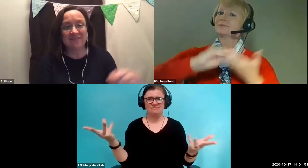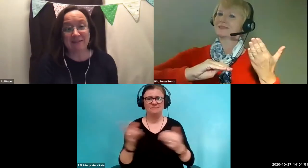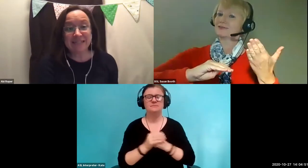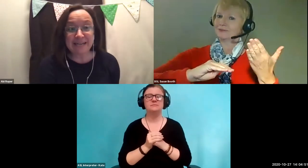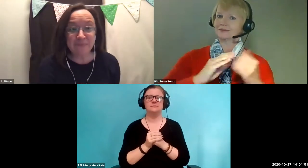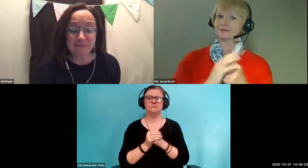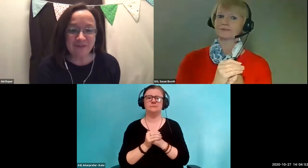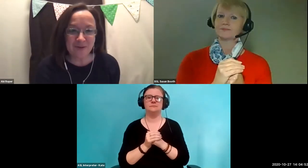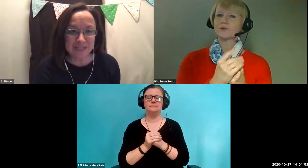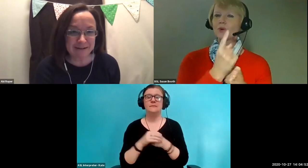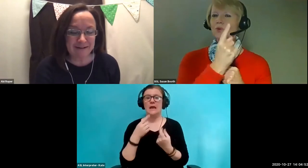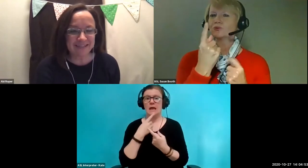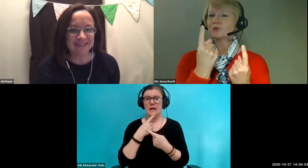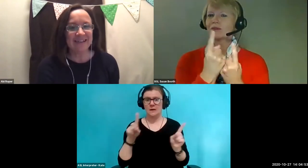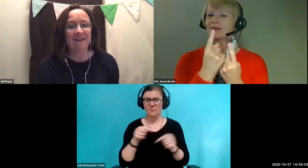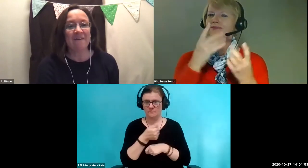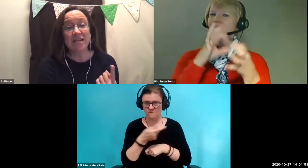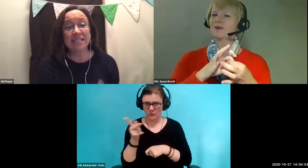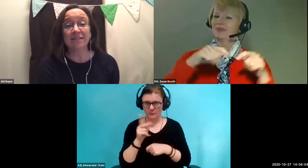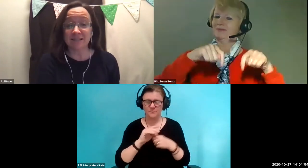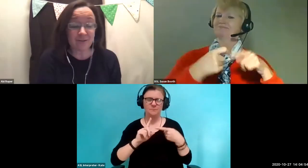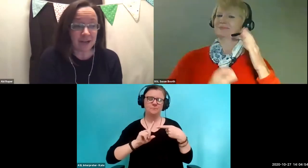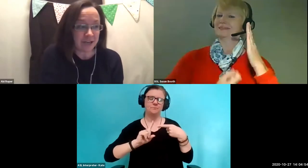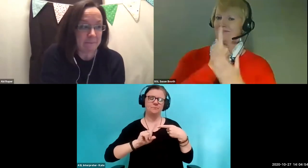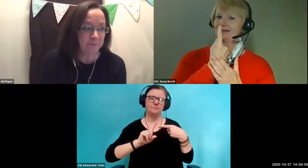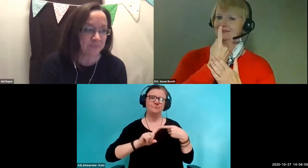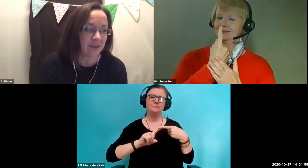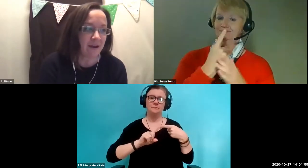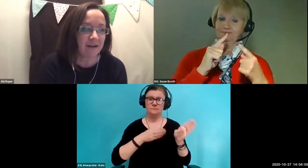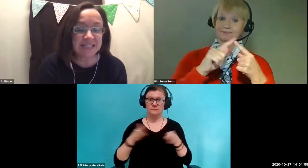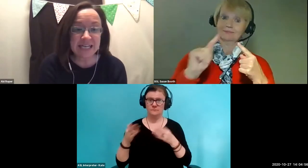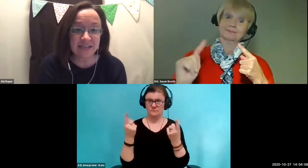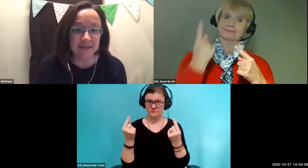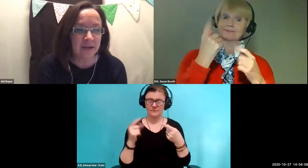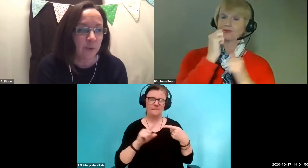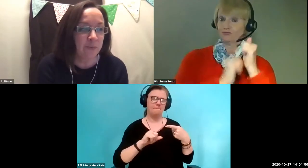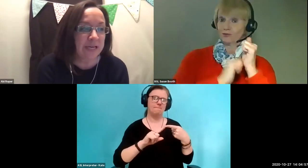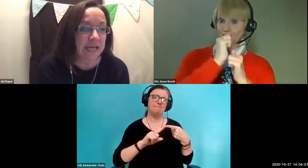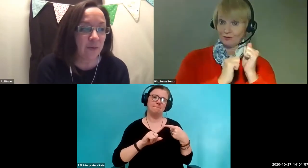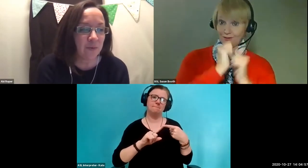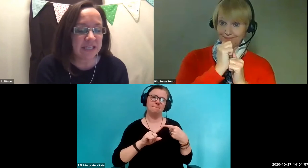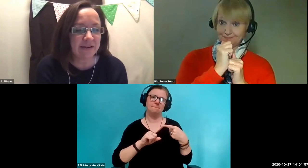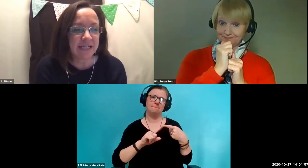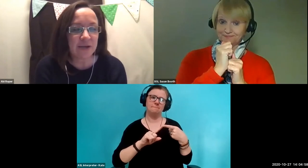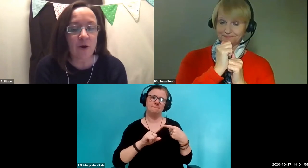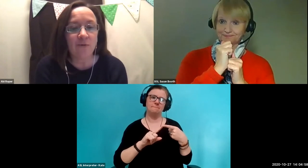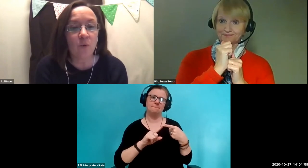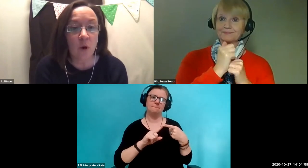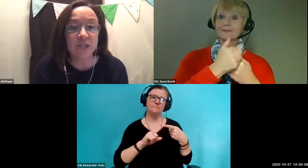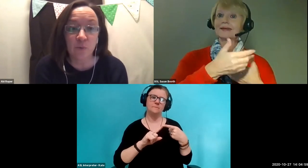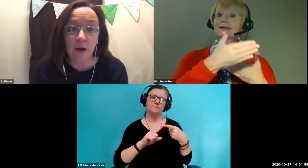housekeeping before we start first the structure our session will begin with a series of one-to-one